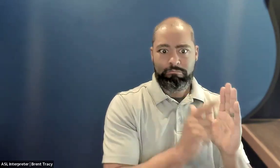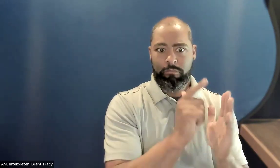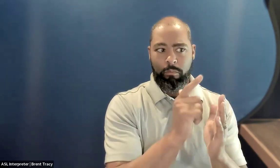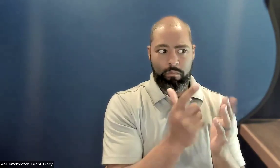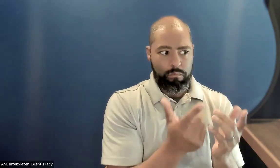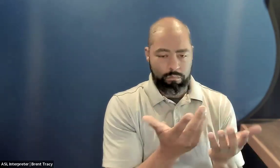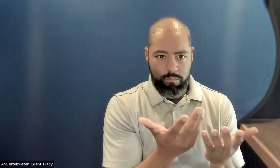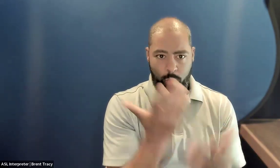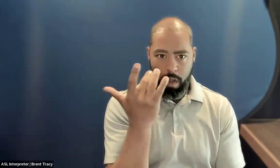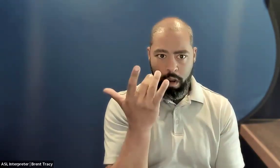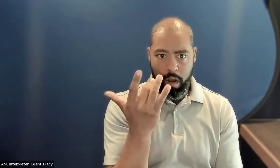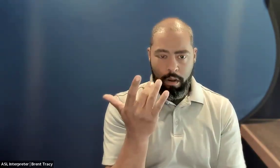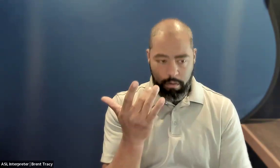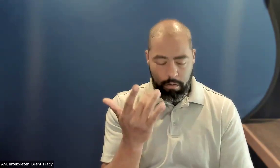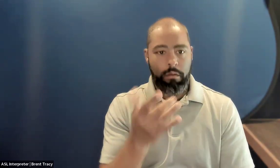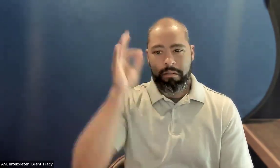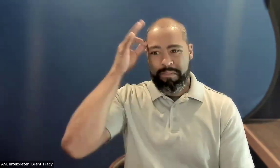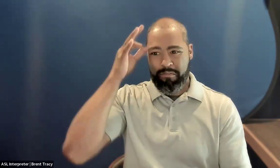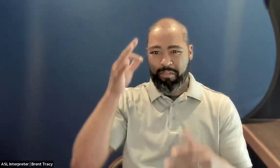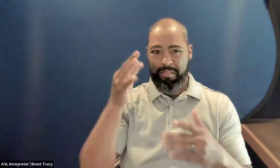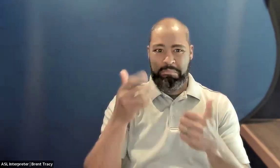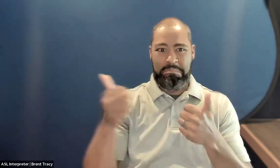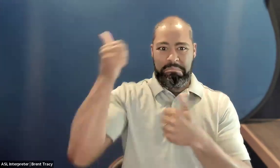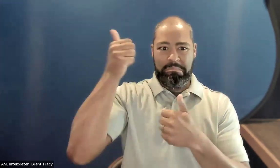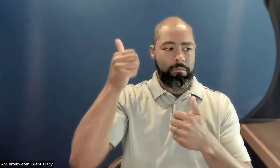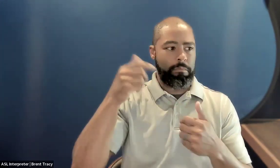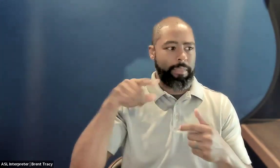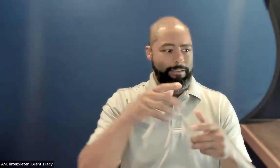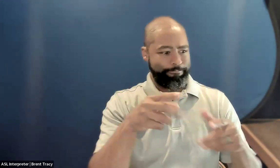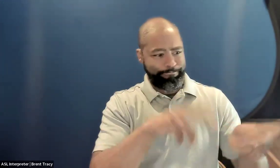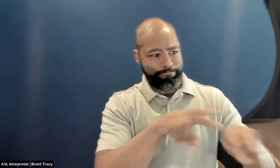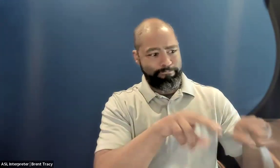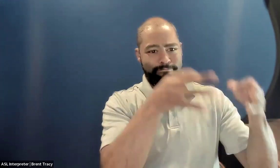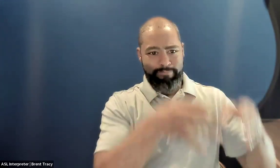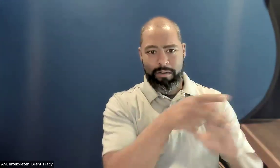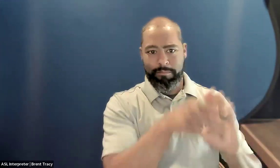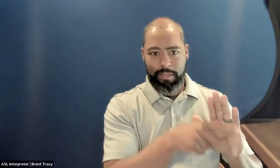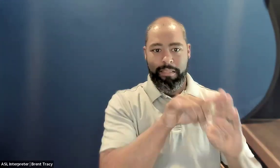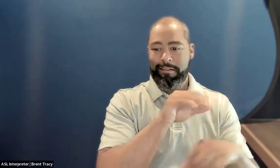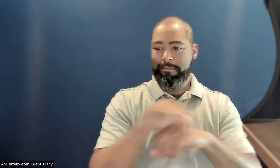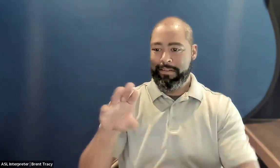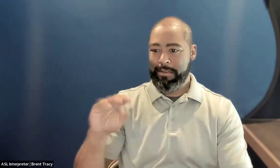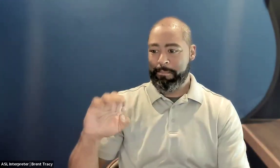levels commitments along the same lines, that Maple review could be streamlined and made simpler.